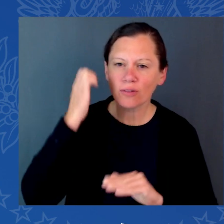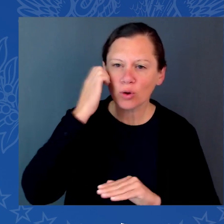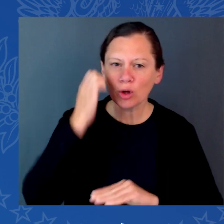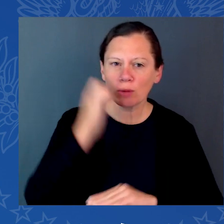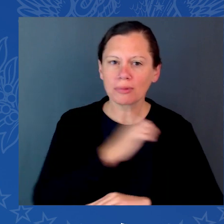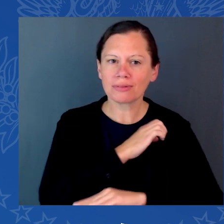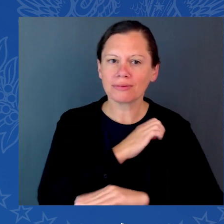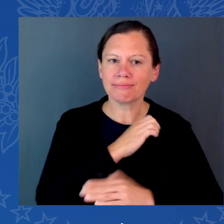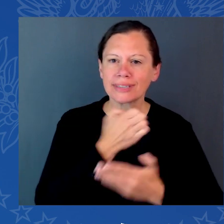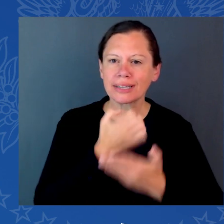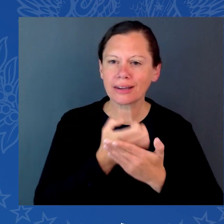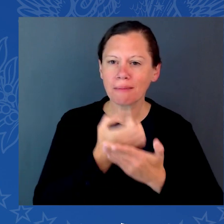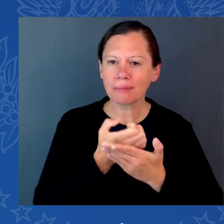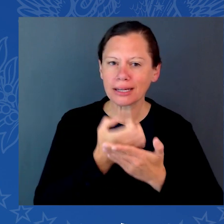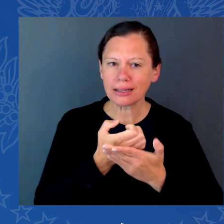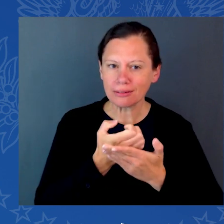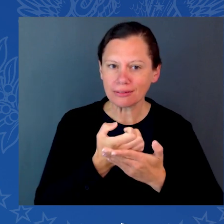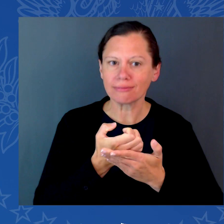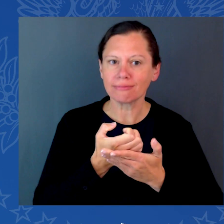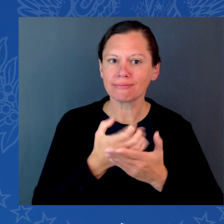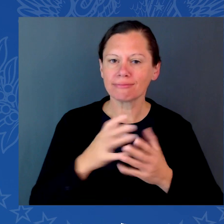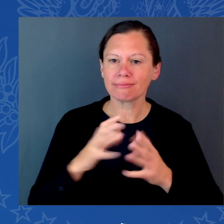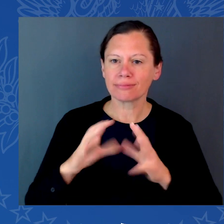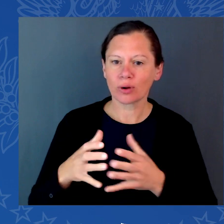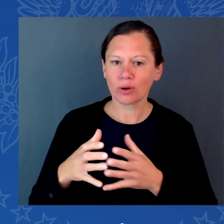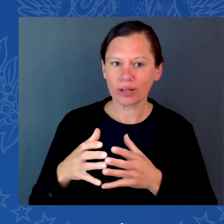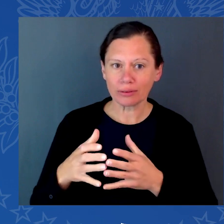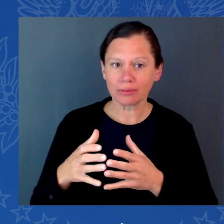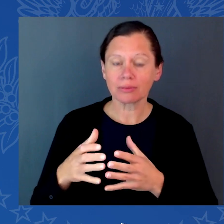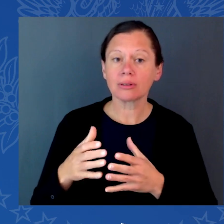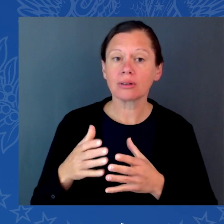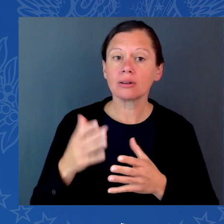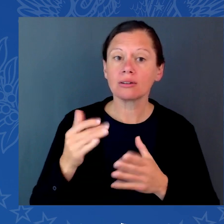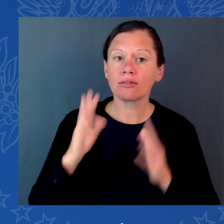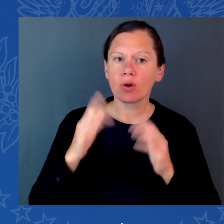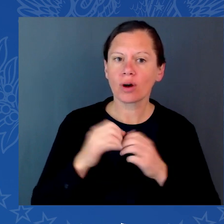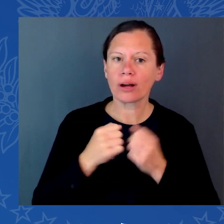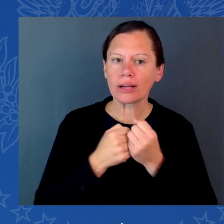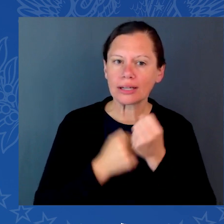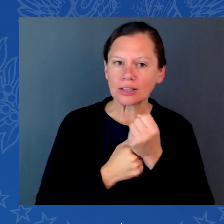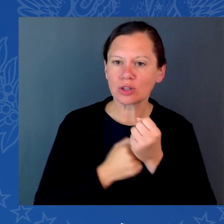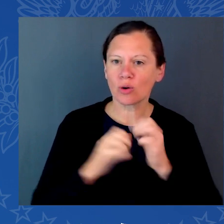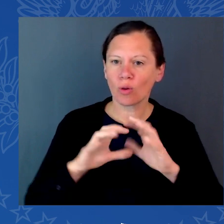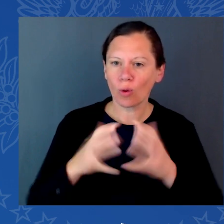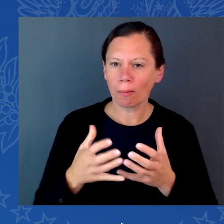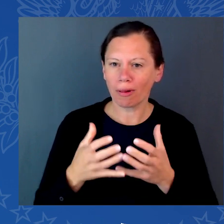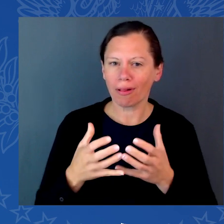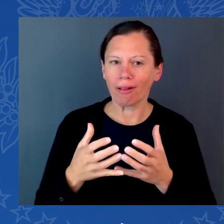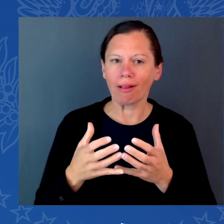In the esteemed presence of leaders of the India, United States, Saudi Arabia, United Arab Emirates,